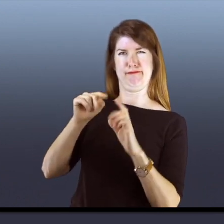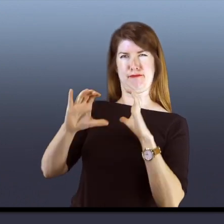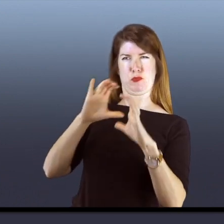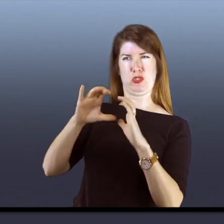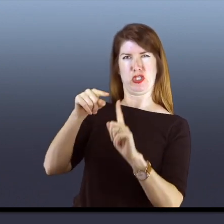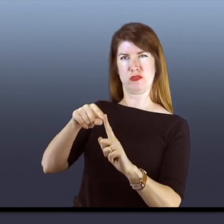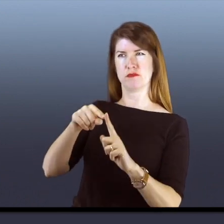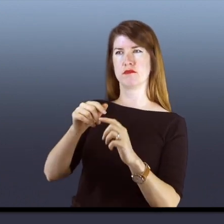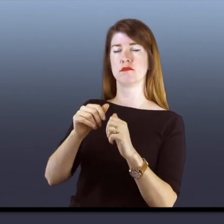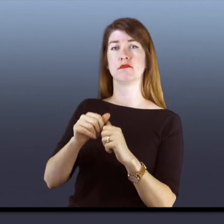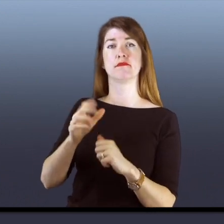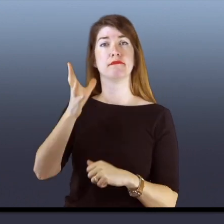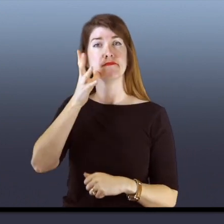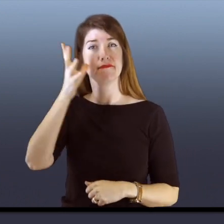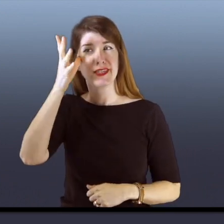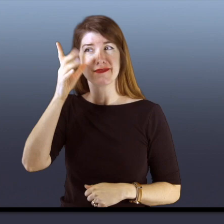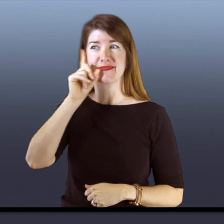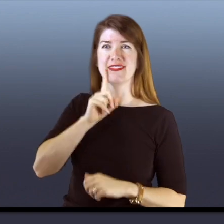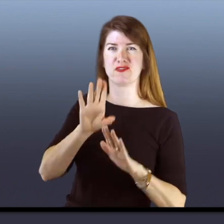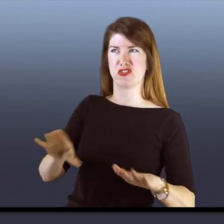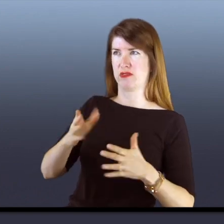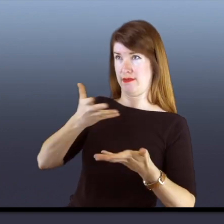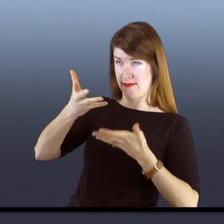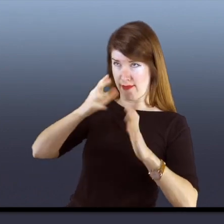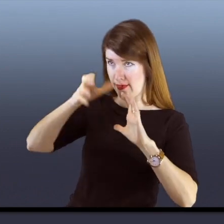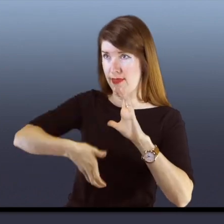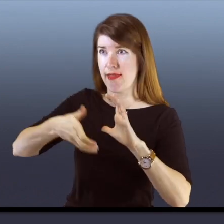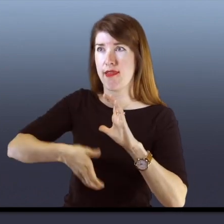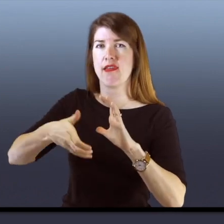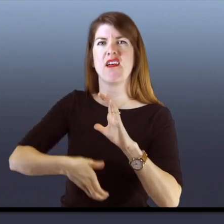and deaf children that impair the detachment and the bonding process.